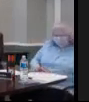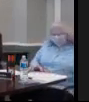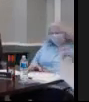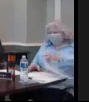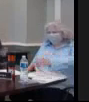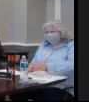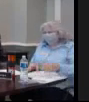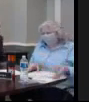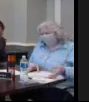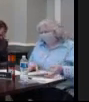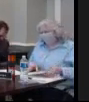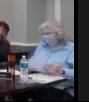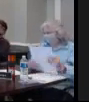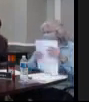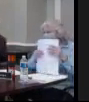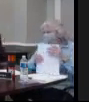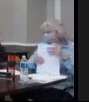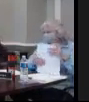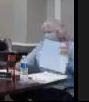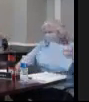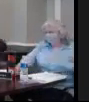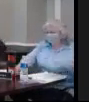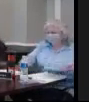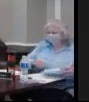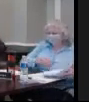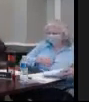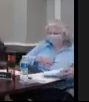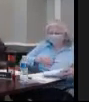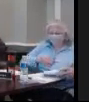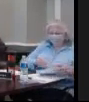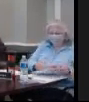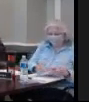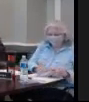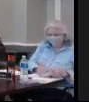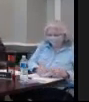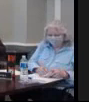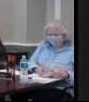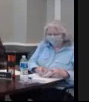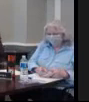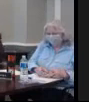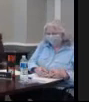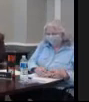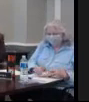Our last this.